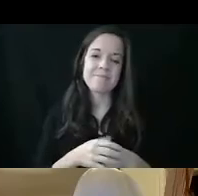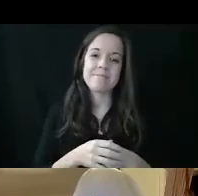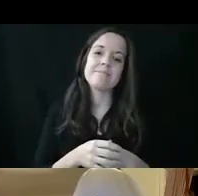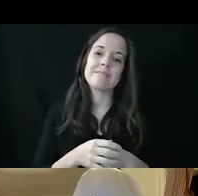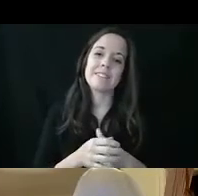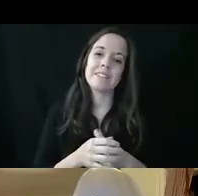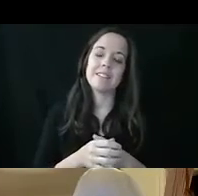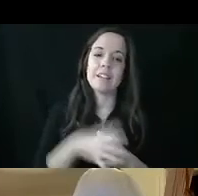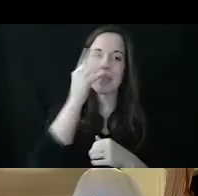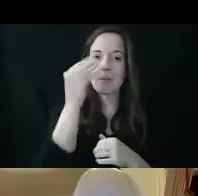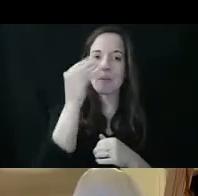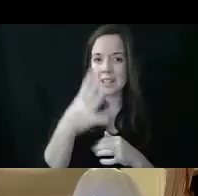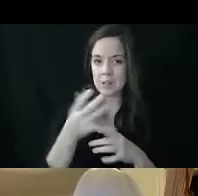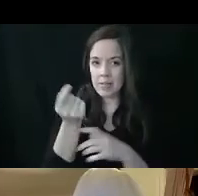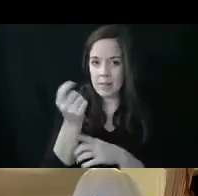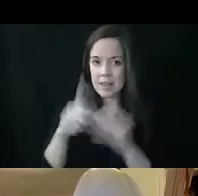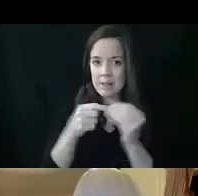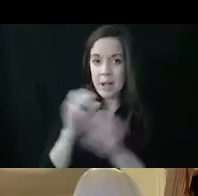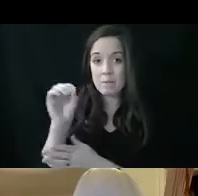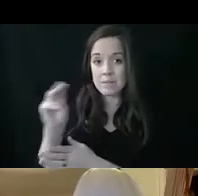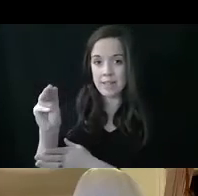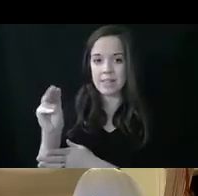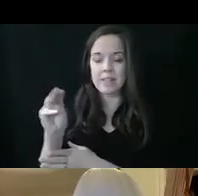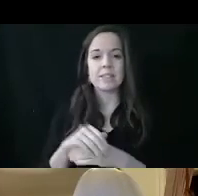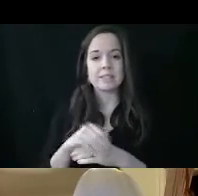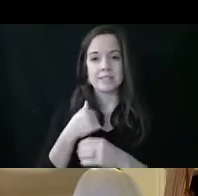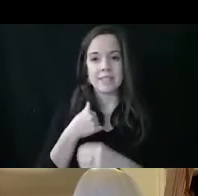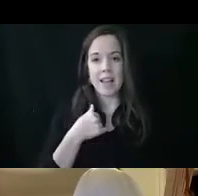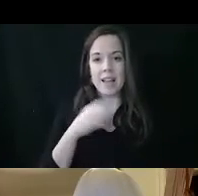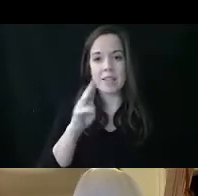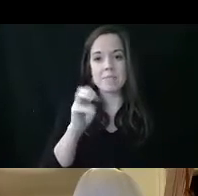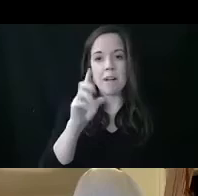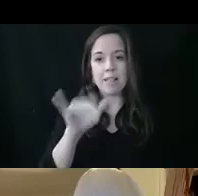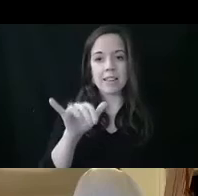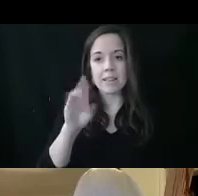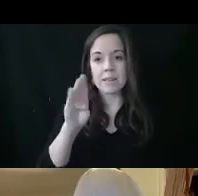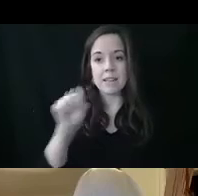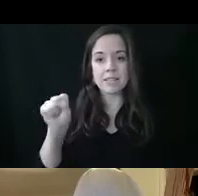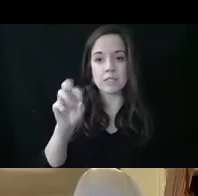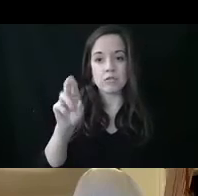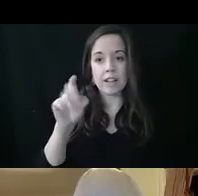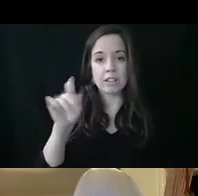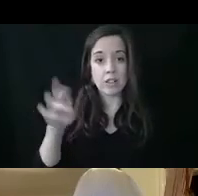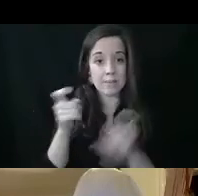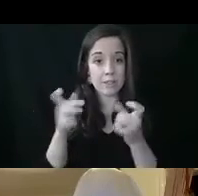Let me tell you a little bit about Open Mouth. I’m Molly Bess Rector; I’m the Director of Open Mouth Reading Series. With me here tonight from my team—